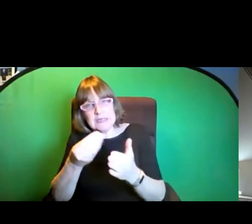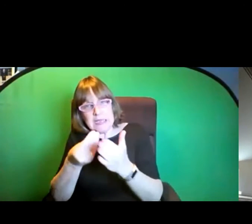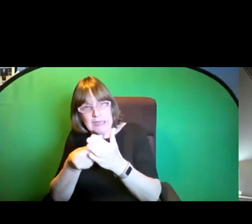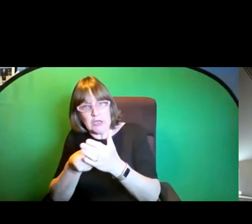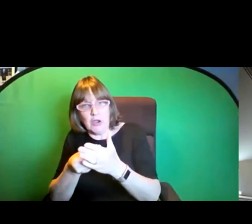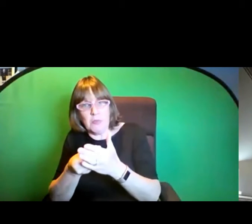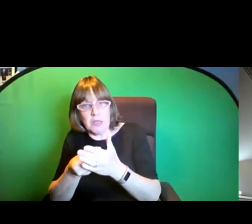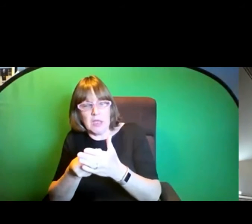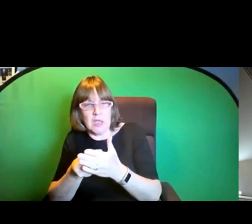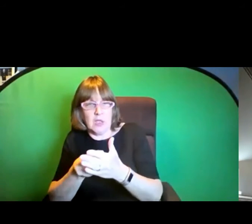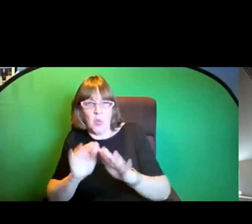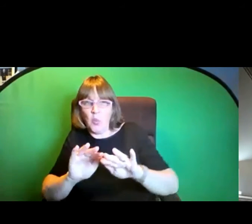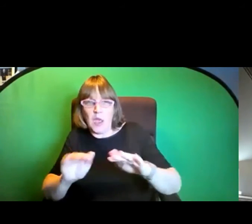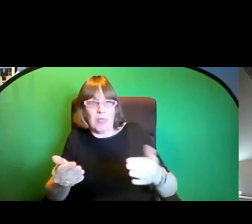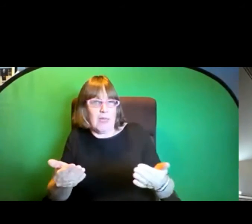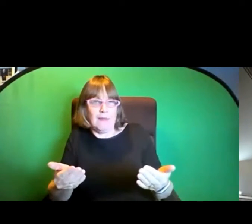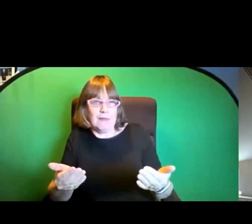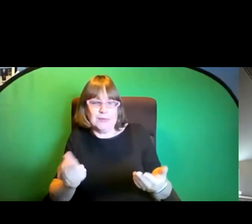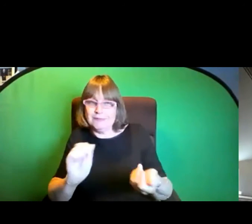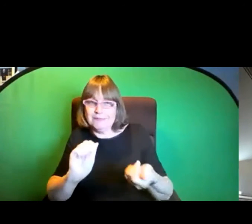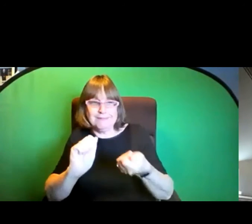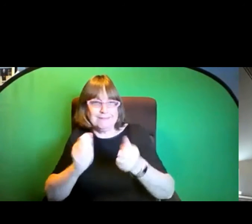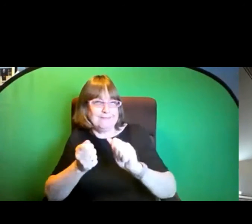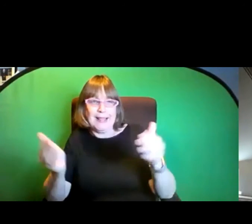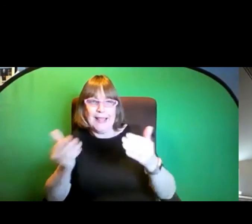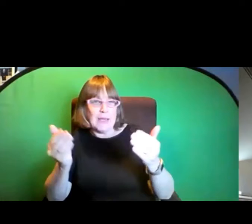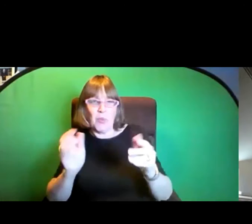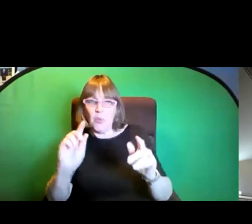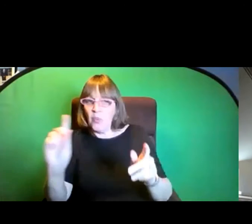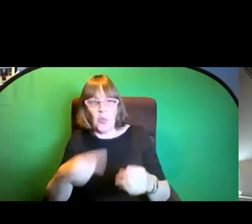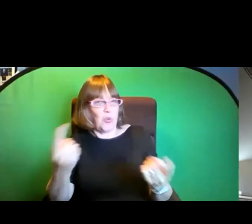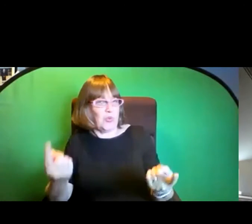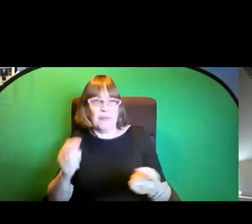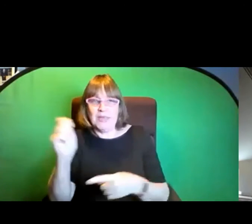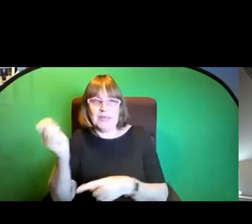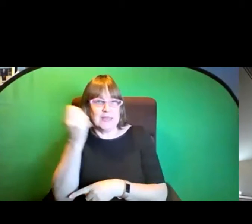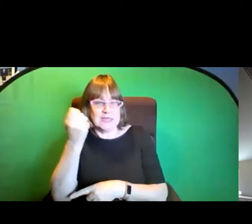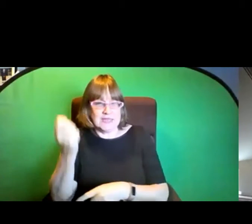without that the climate transition itself won't be successful so the Scottish TUC commissioned